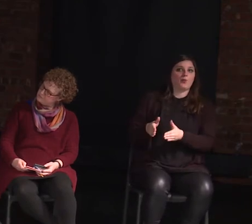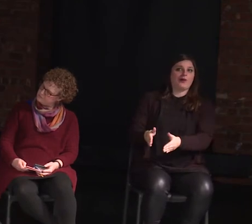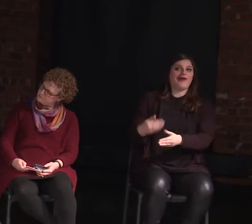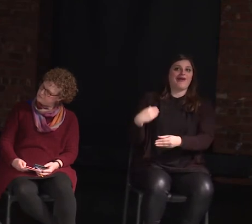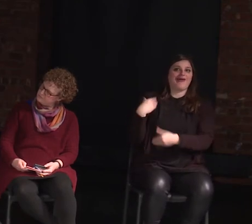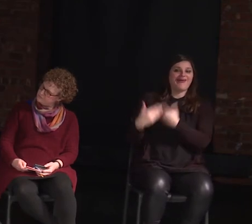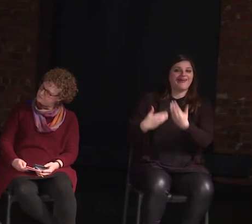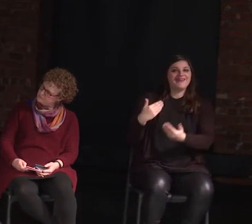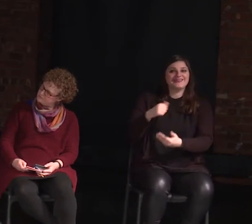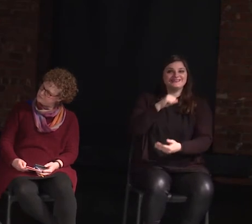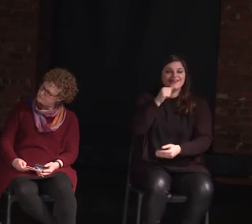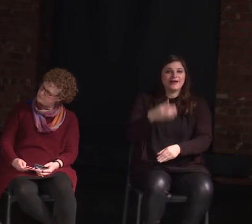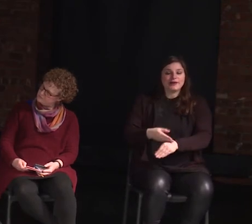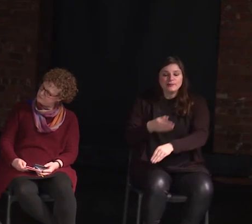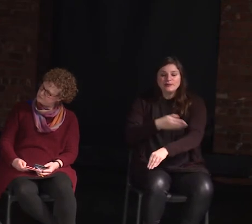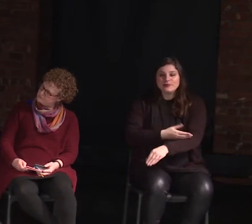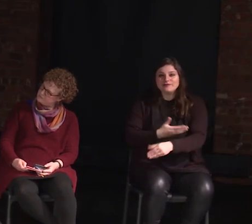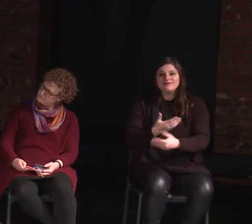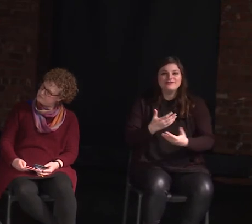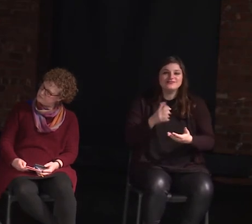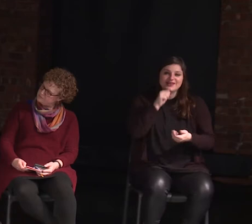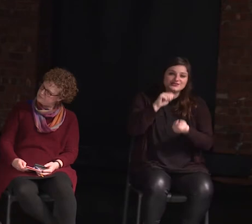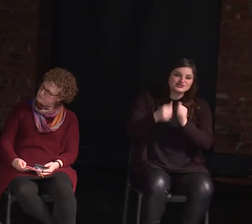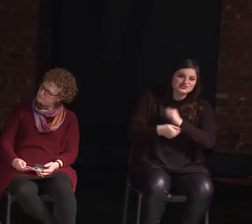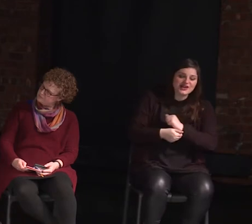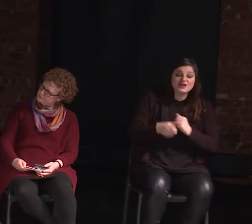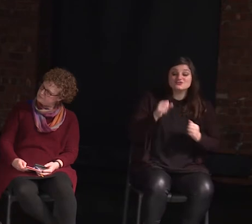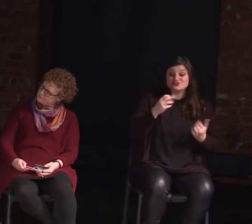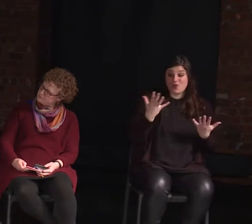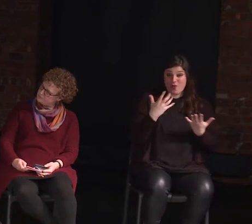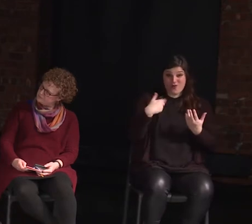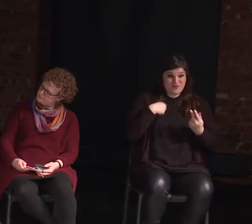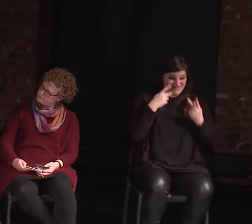One of our big messages and one of the things that we would really like to push particularly